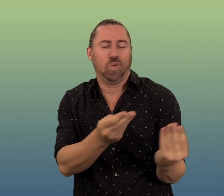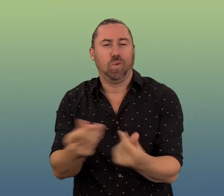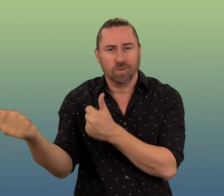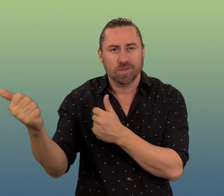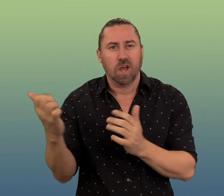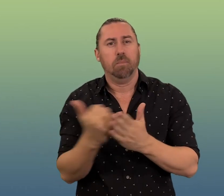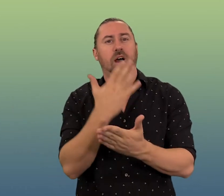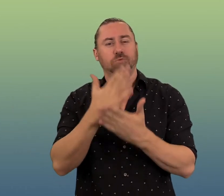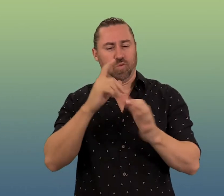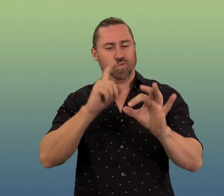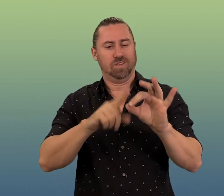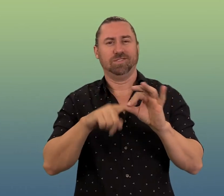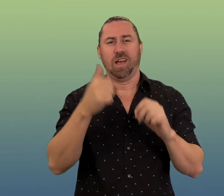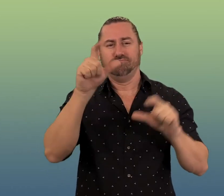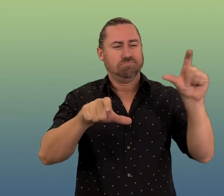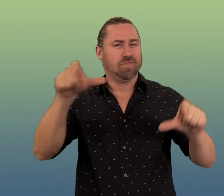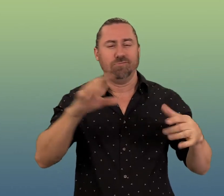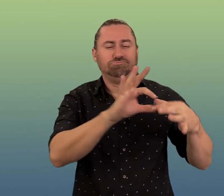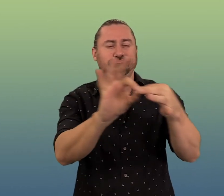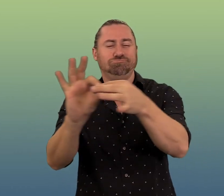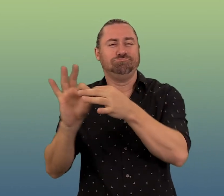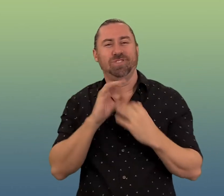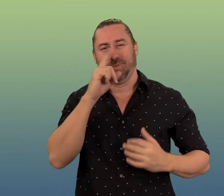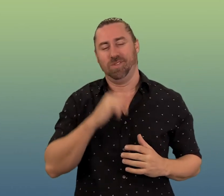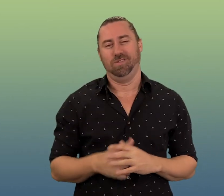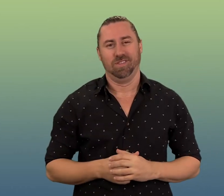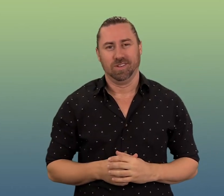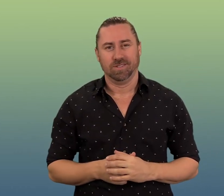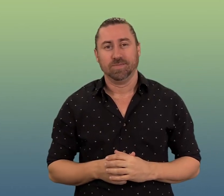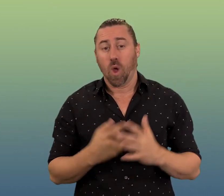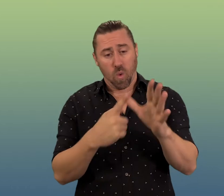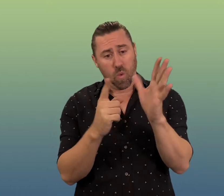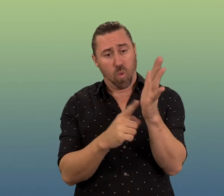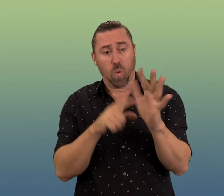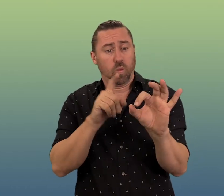with the purpose of bringing Queensland closer together. All Queenslanders,